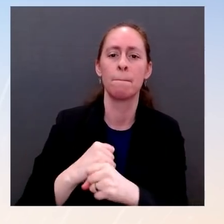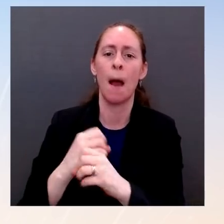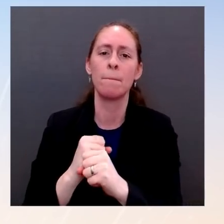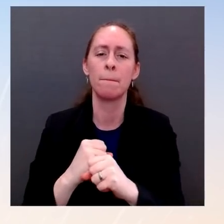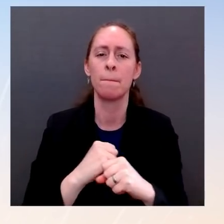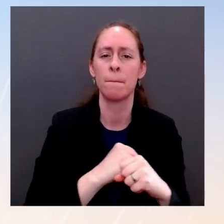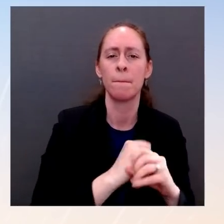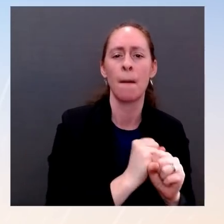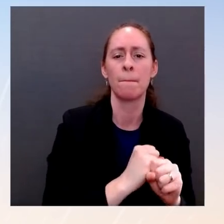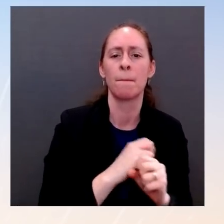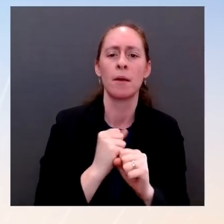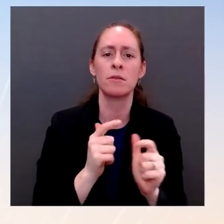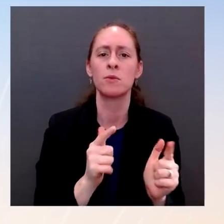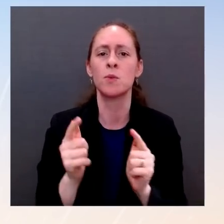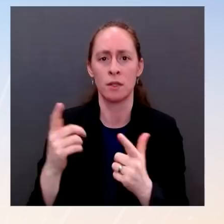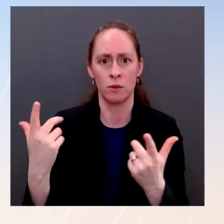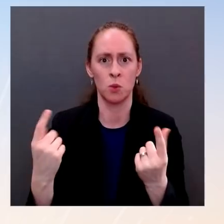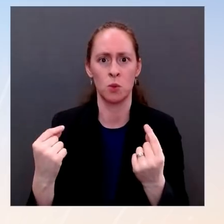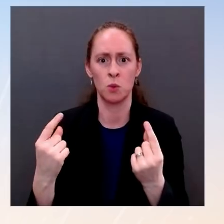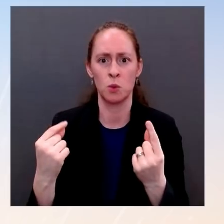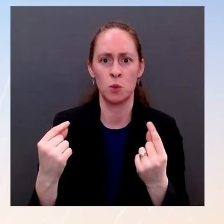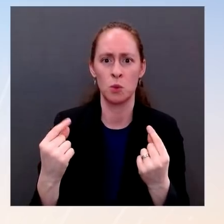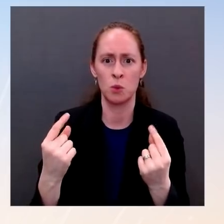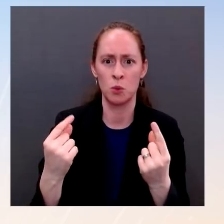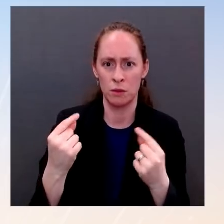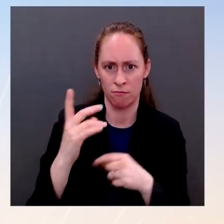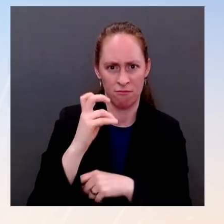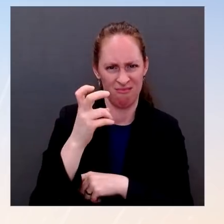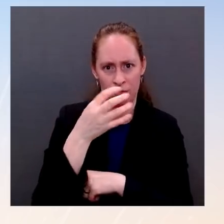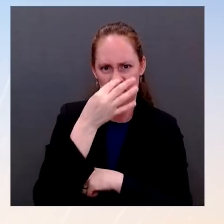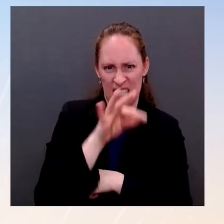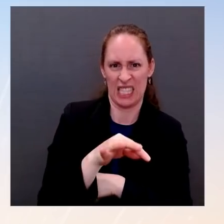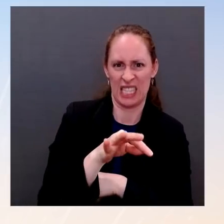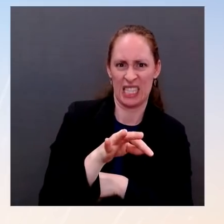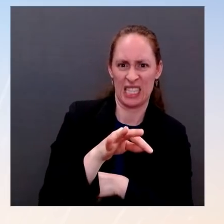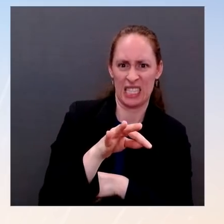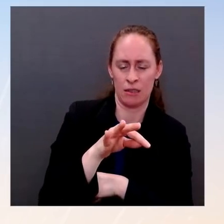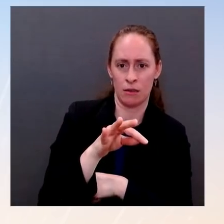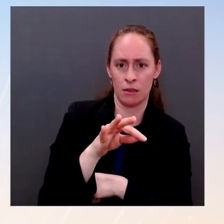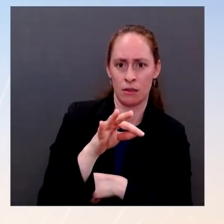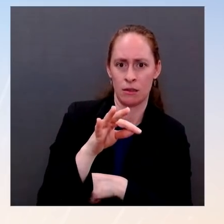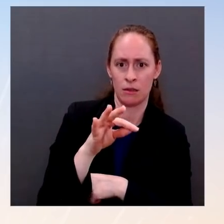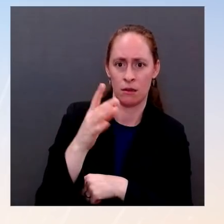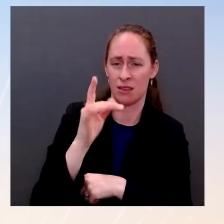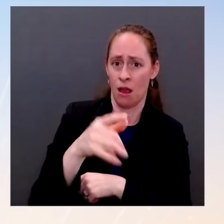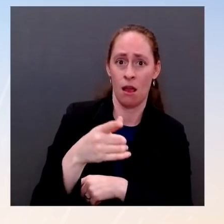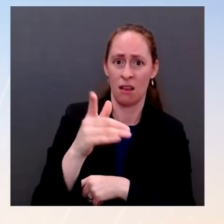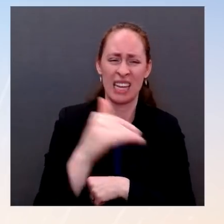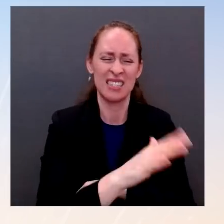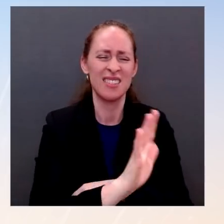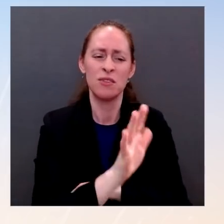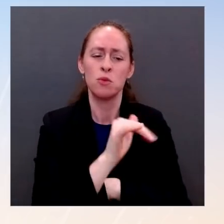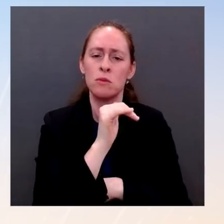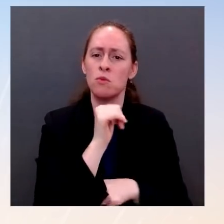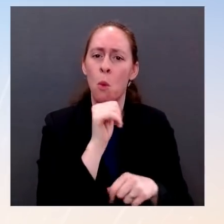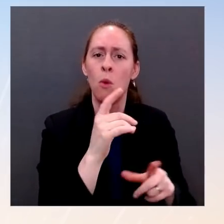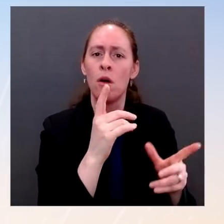and what their intended purpose is and whether their intended purpose is to create confusion;